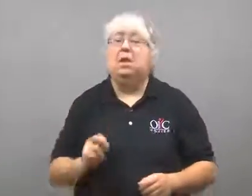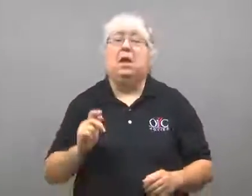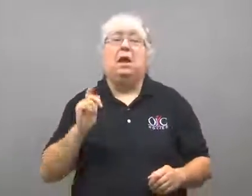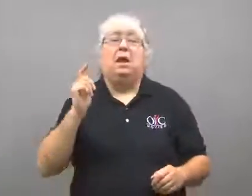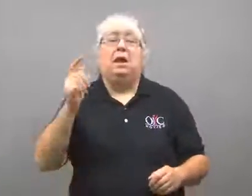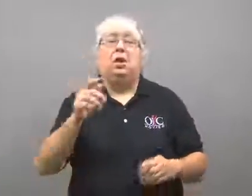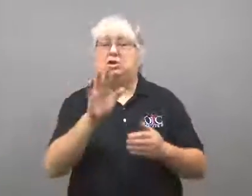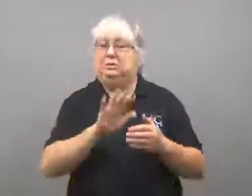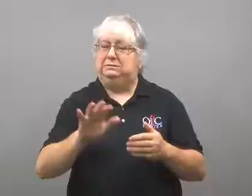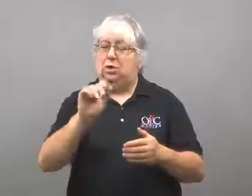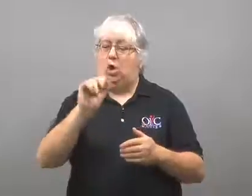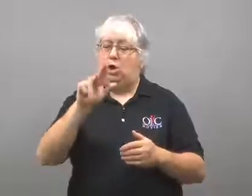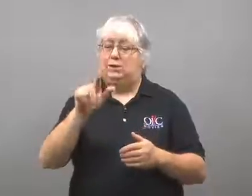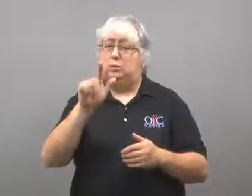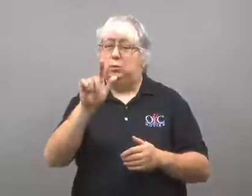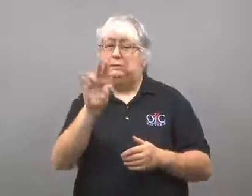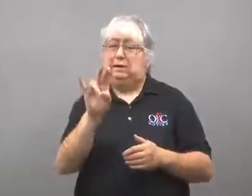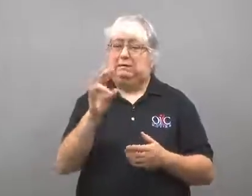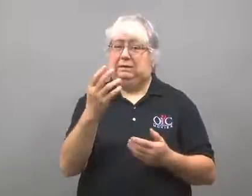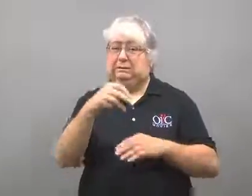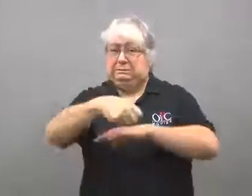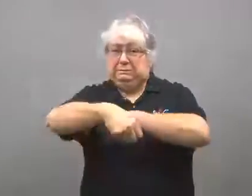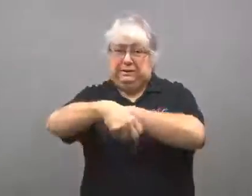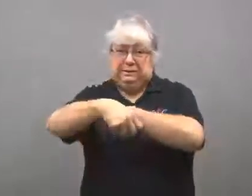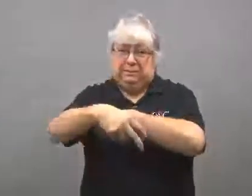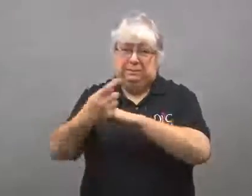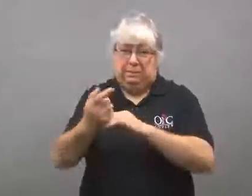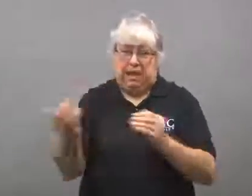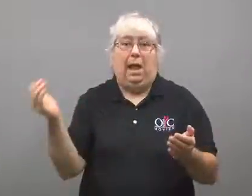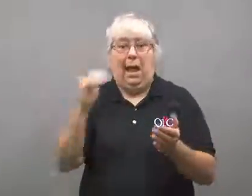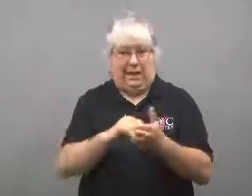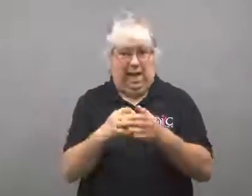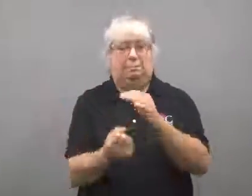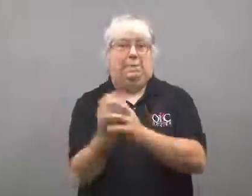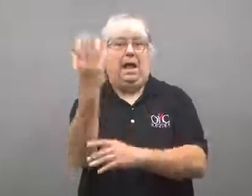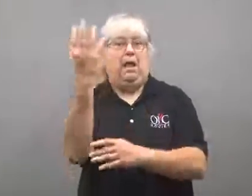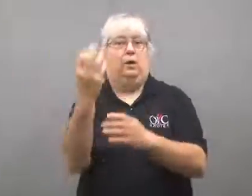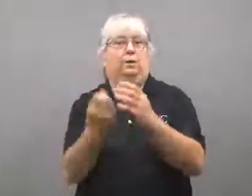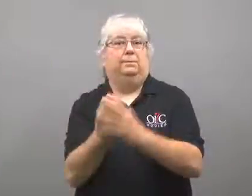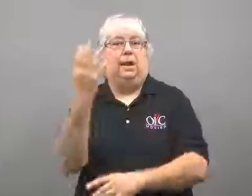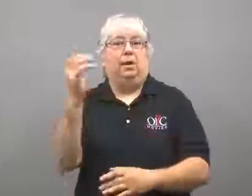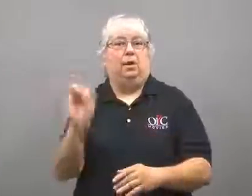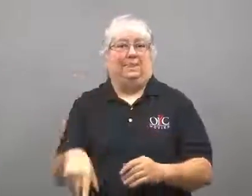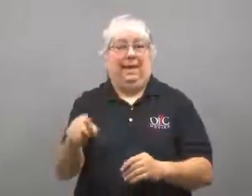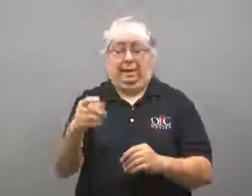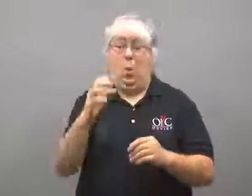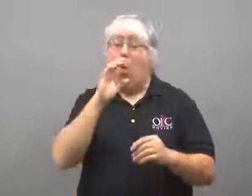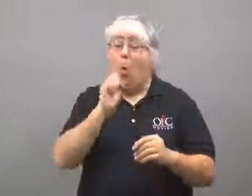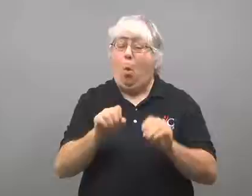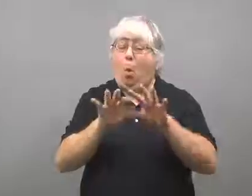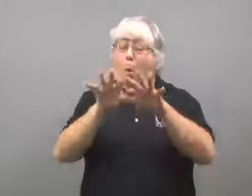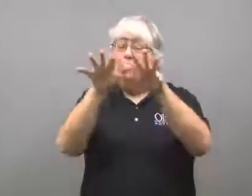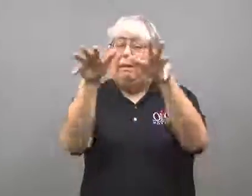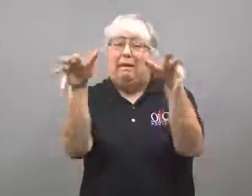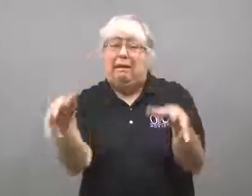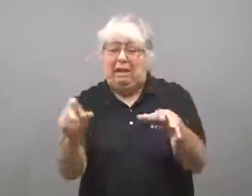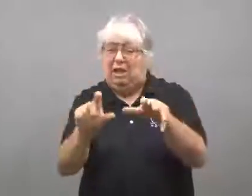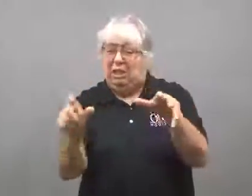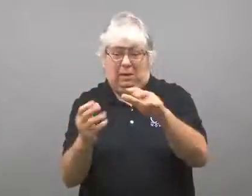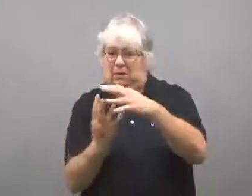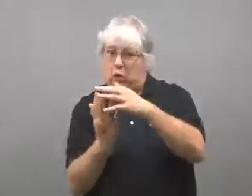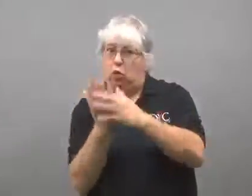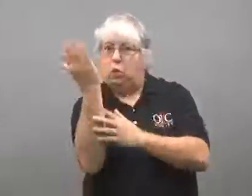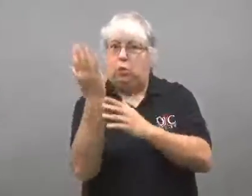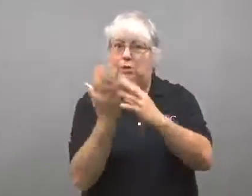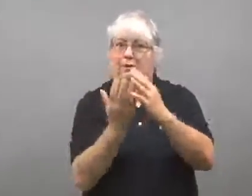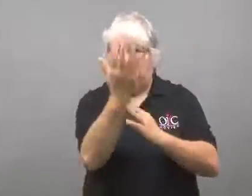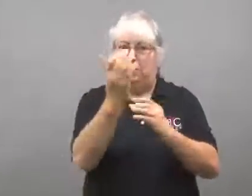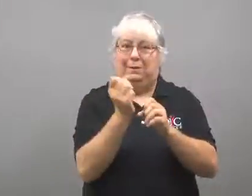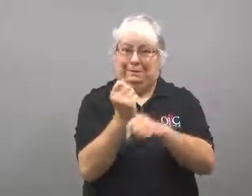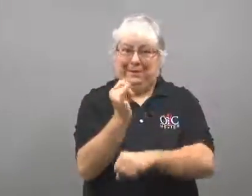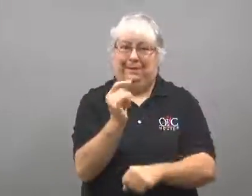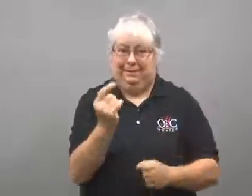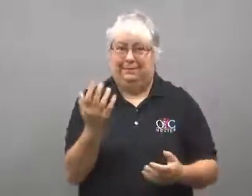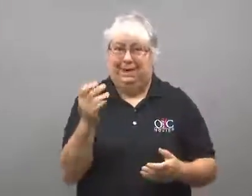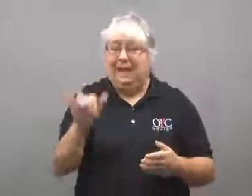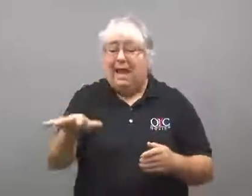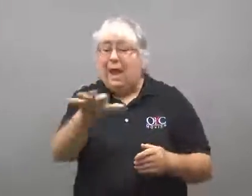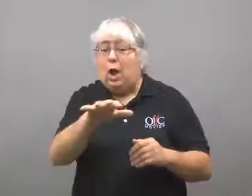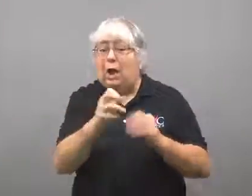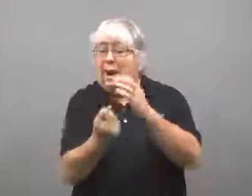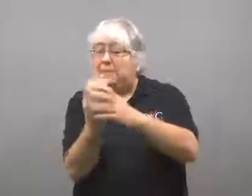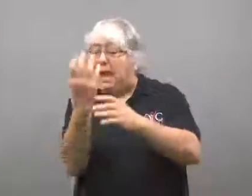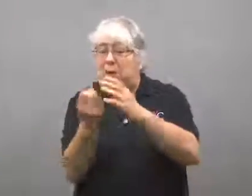Around midnight on August 27, eruptions broke through the old lava flows.